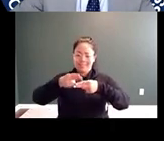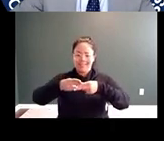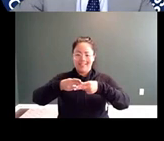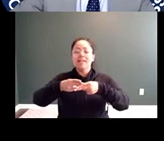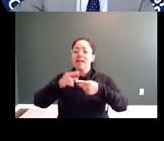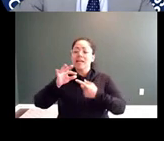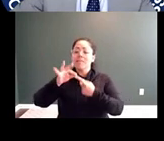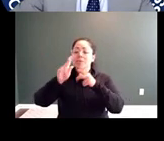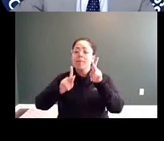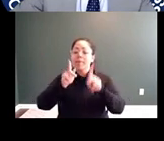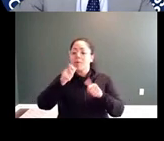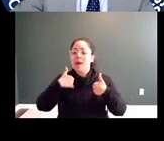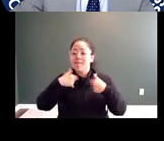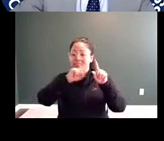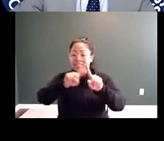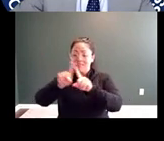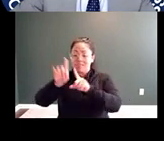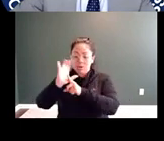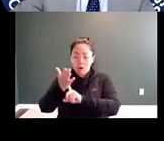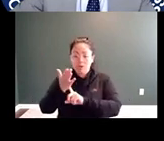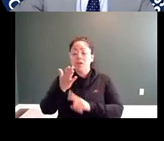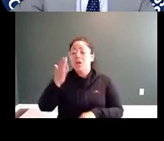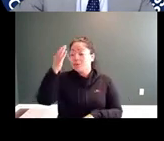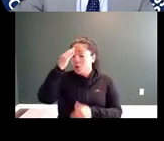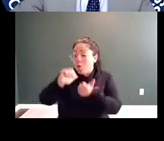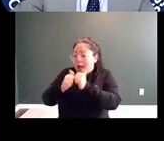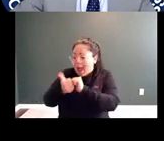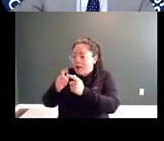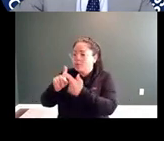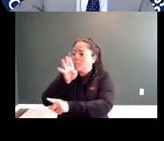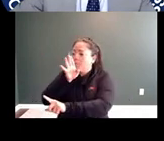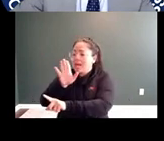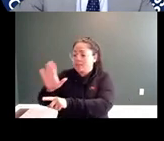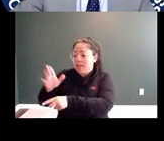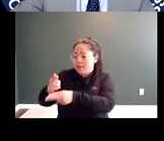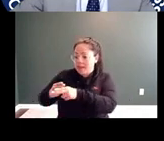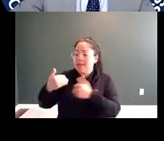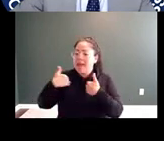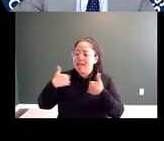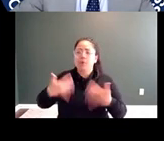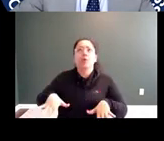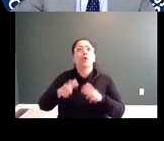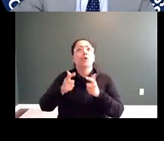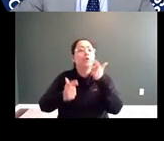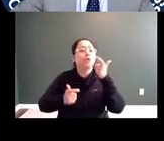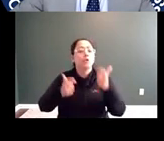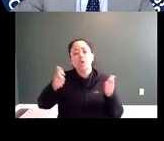about people from different cultures. Knowing how to pronounce someone's name can have such a huge significance and the way they are viewed,